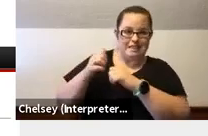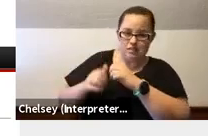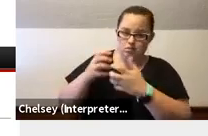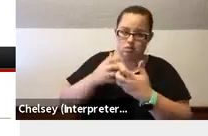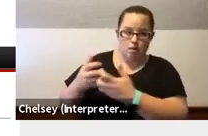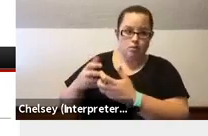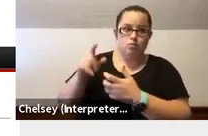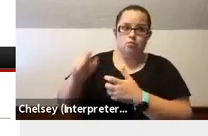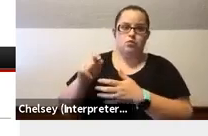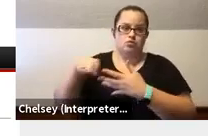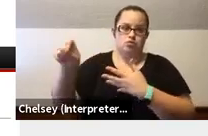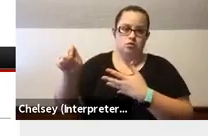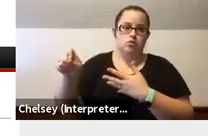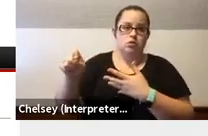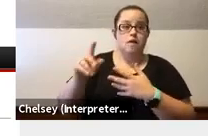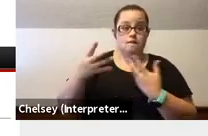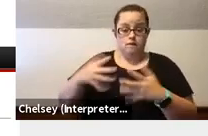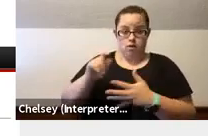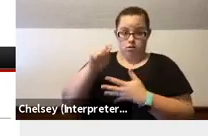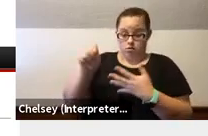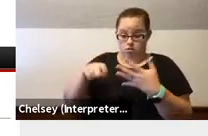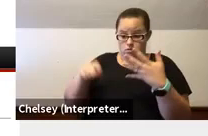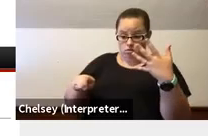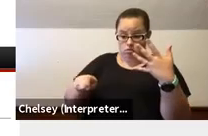Sage Talbot: So once you check those boxes, you'll submit your accommodations.